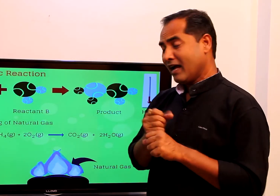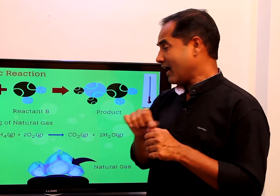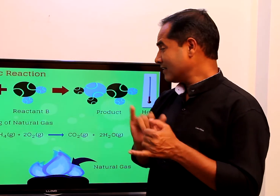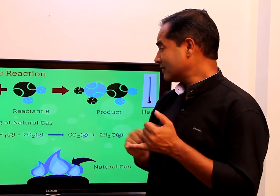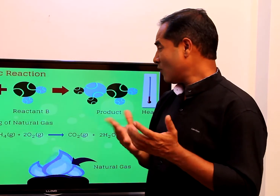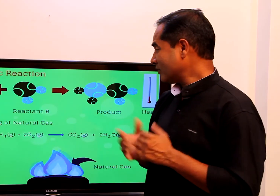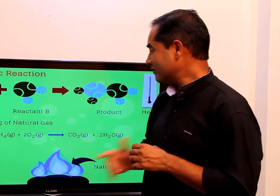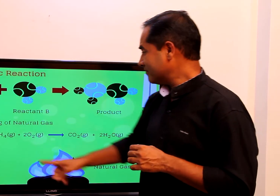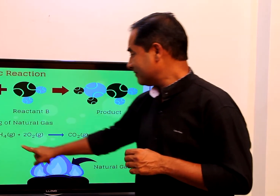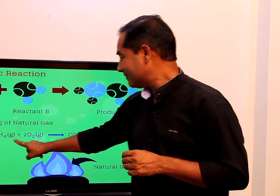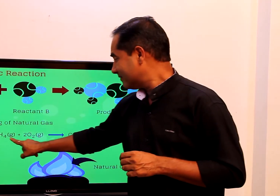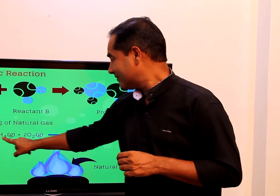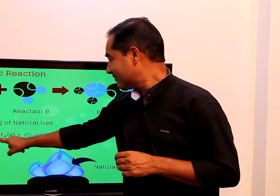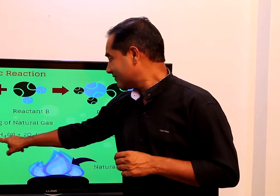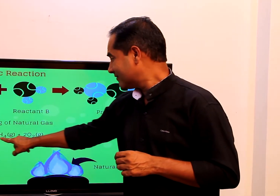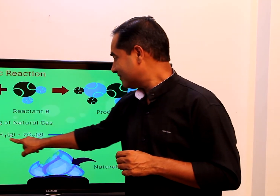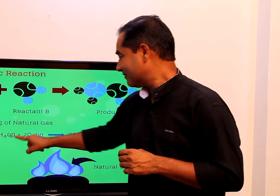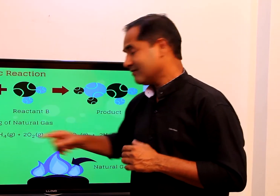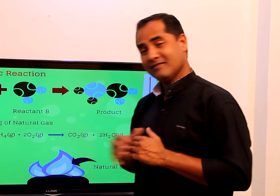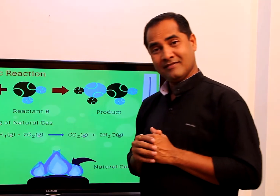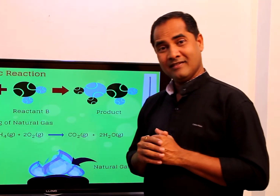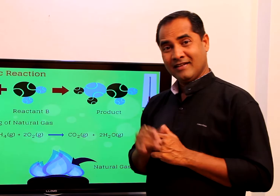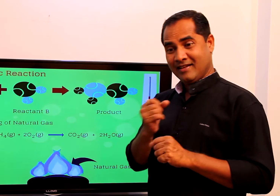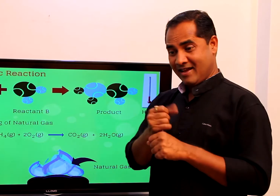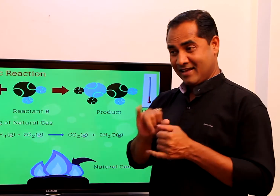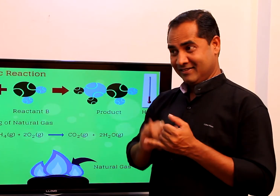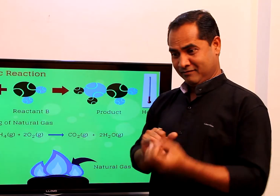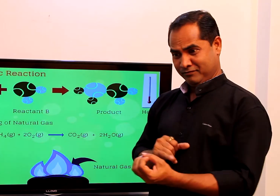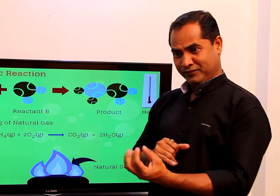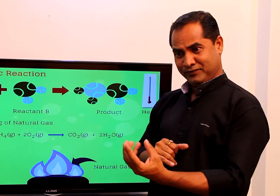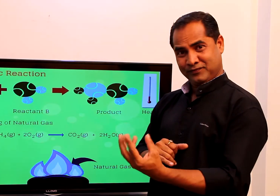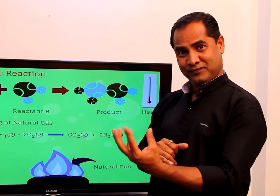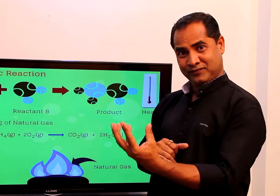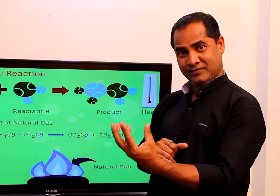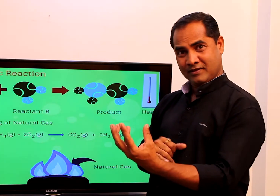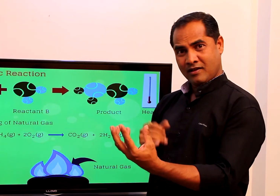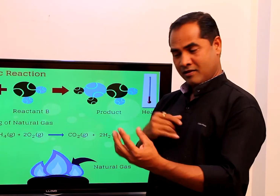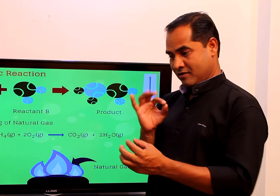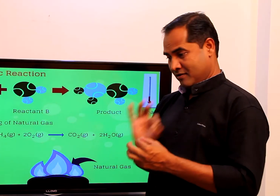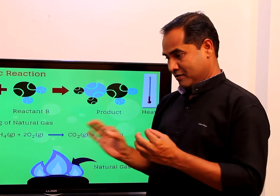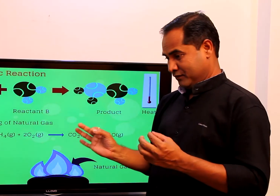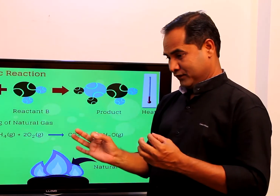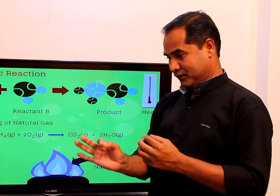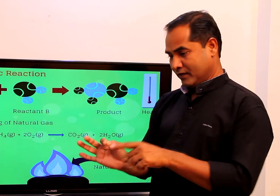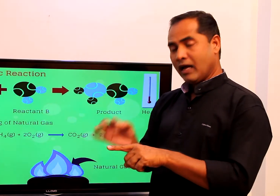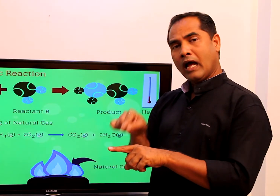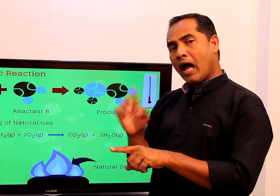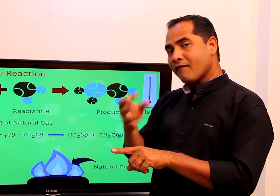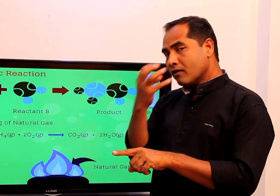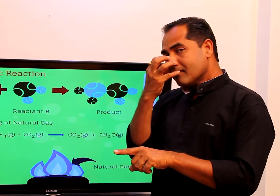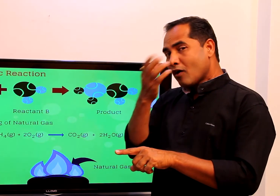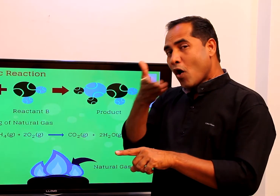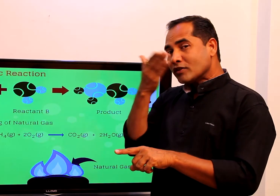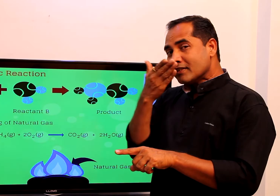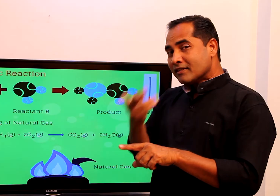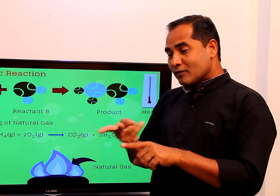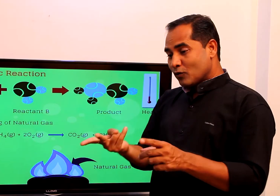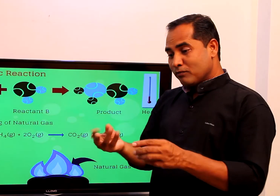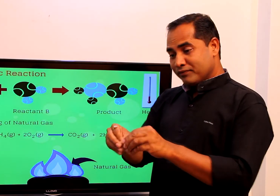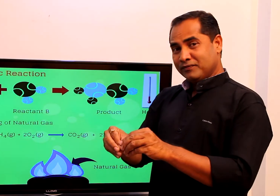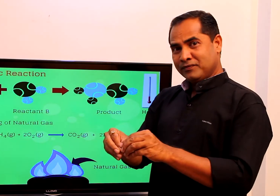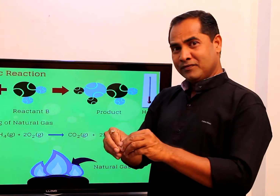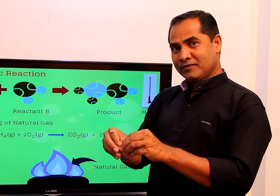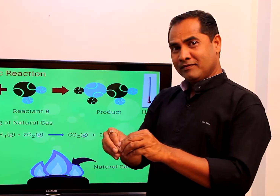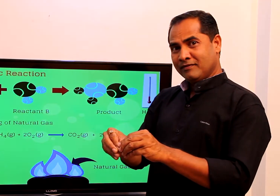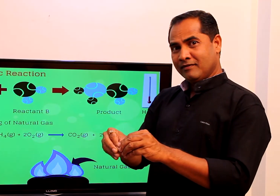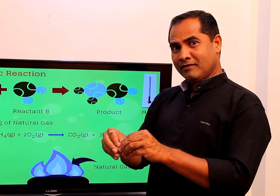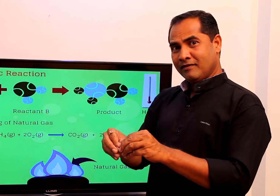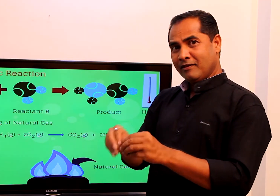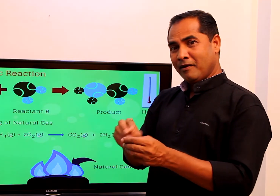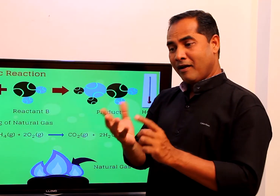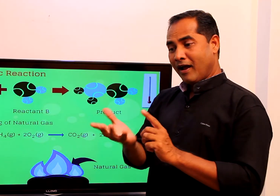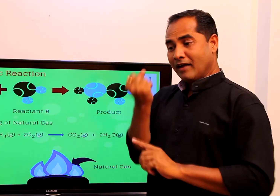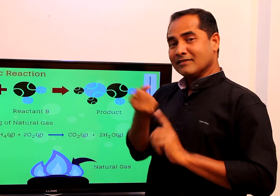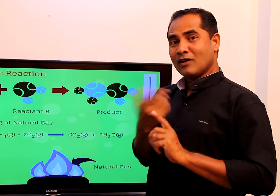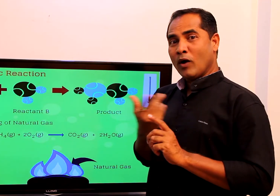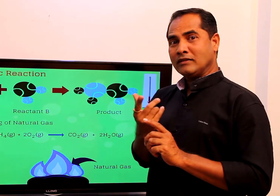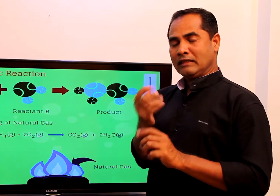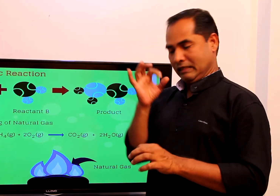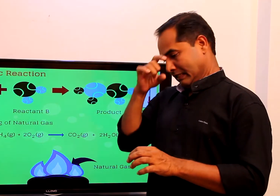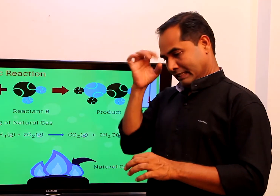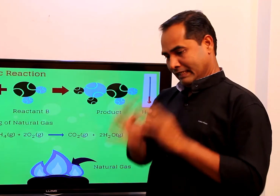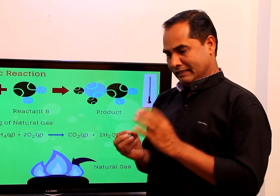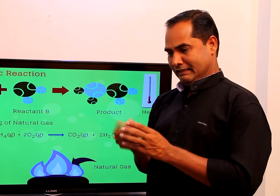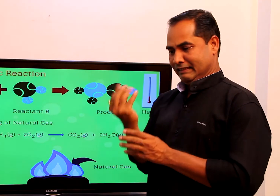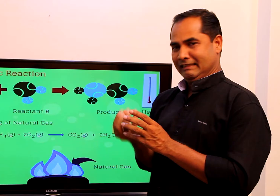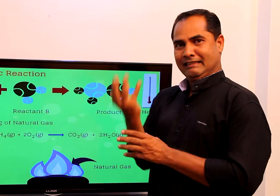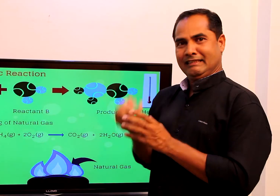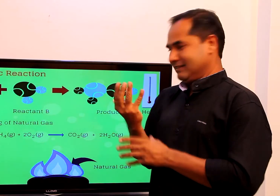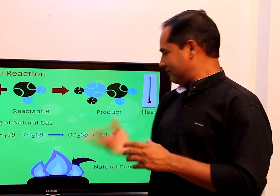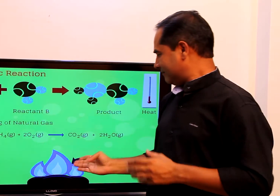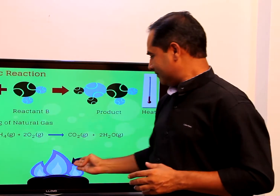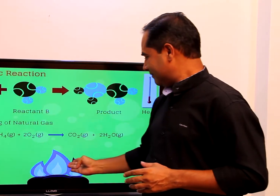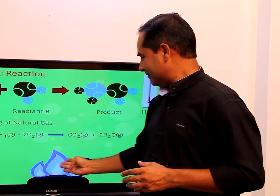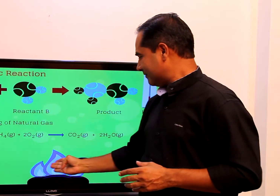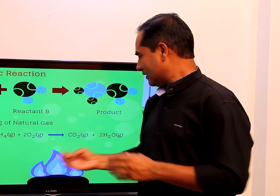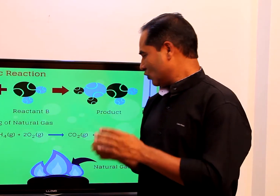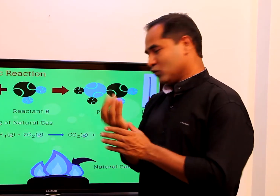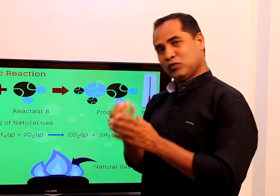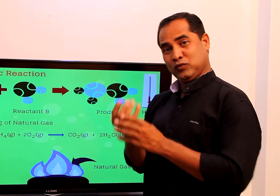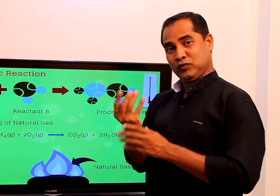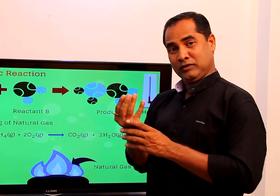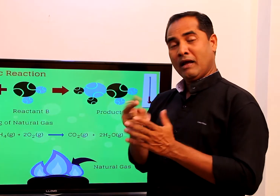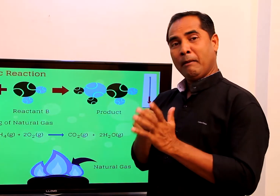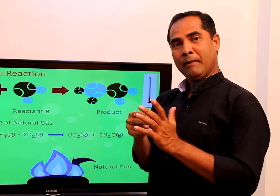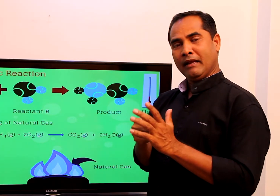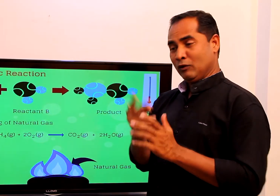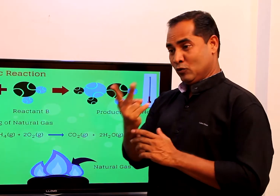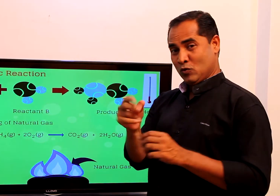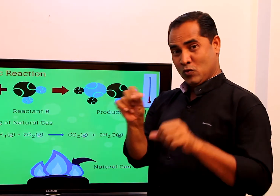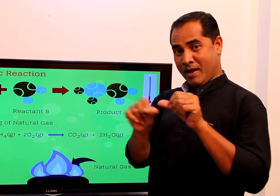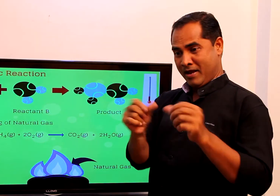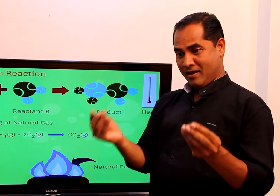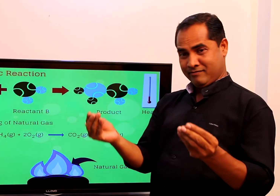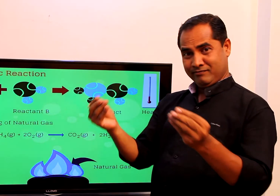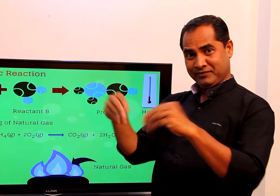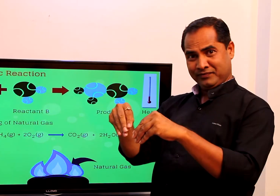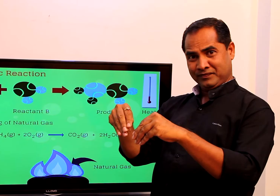You must have seen CH4 or methane gas when it is burned, in presence of oxygen.